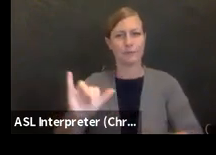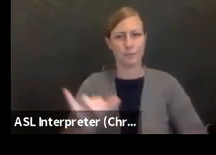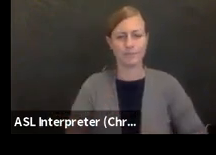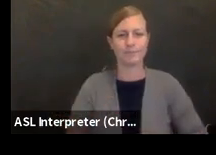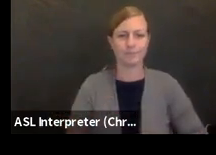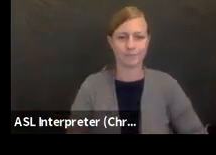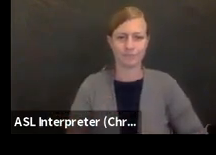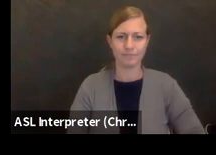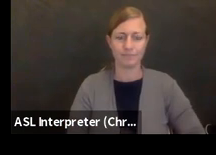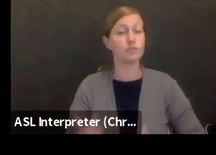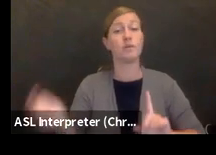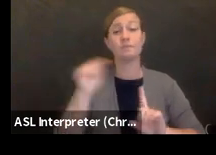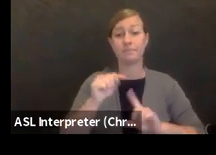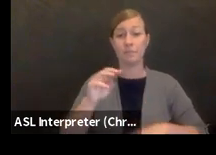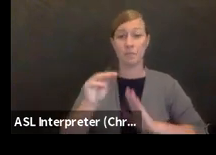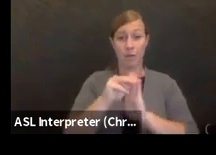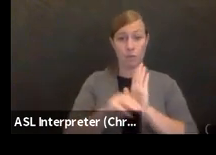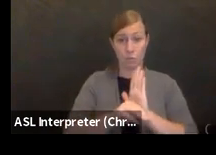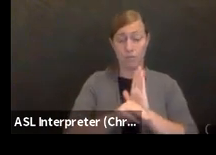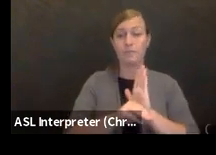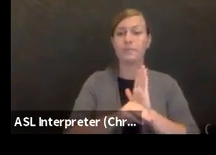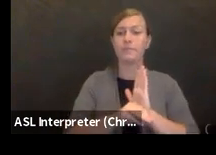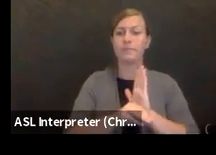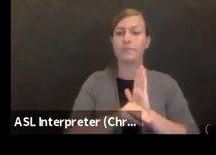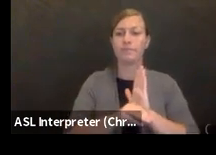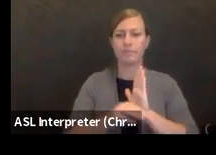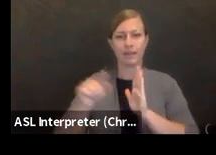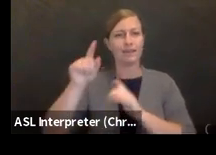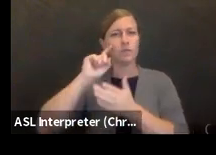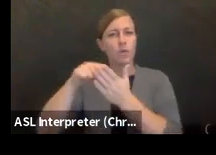ESD 112-- Kristina Wambold: Back to the module button on the left hand side. ESD 112-- Kristina Wambold: I'm going to go to this plus button.